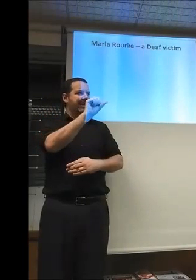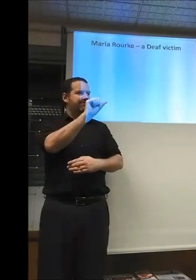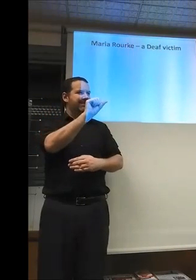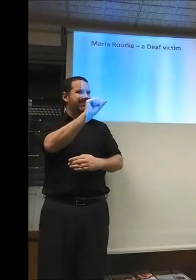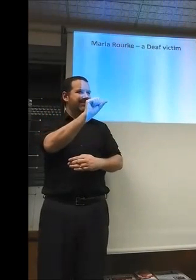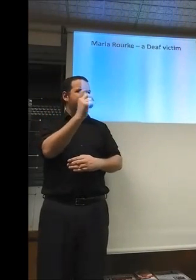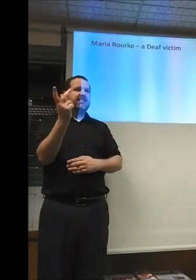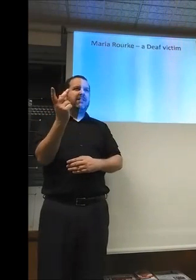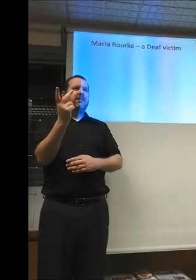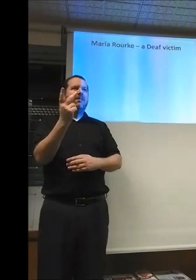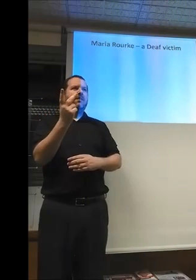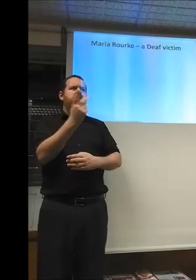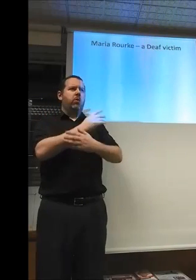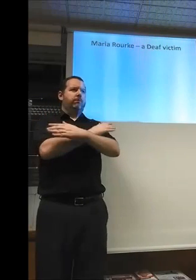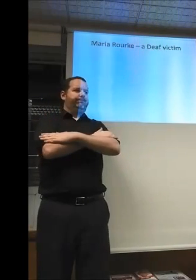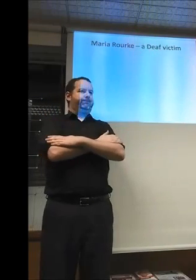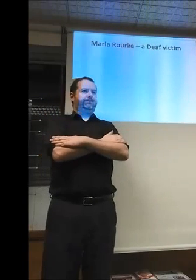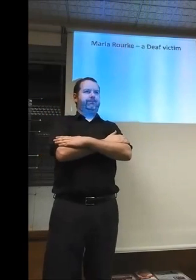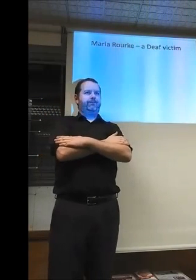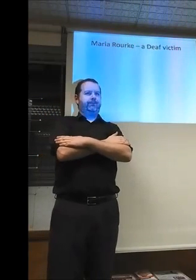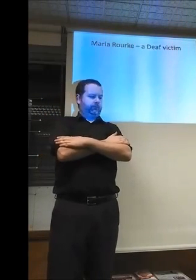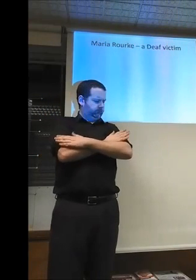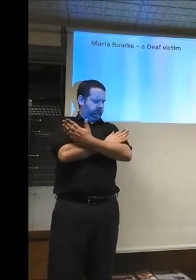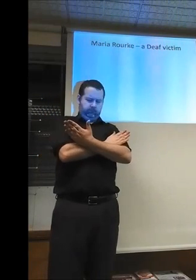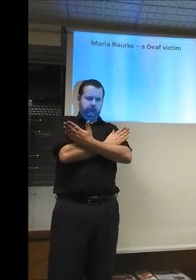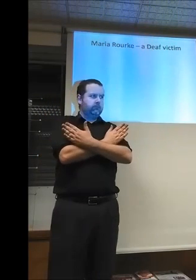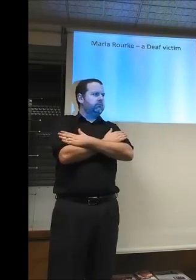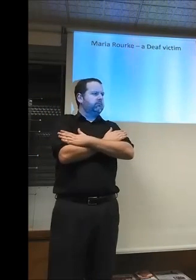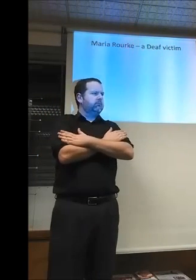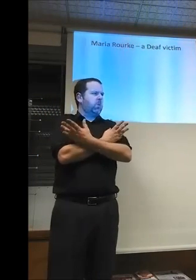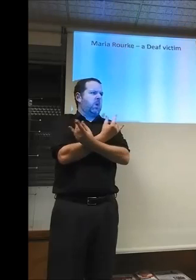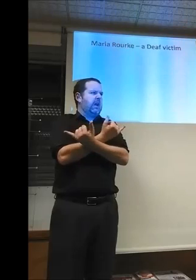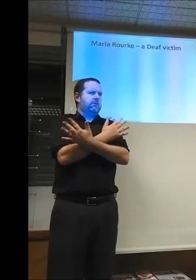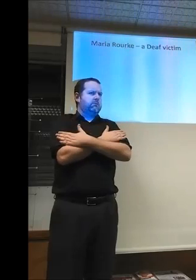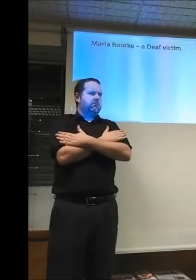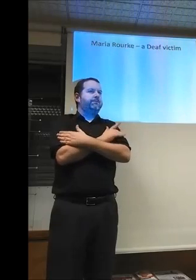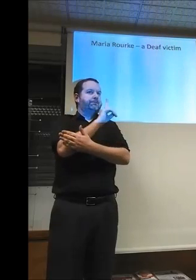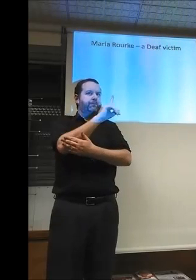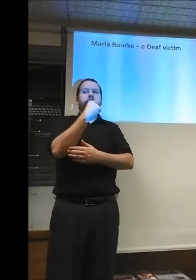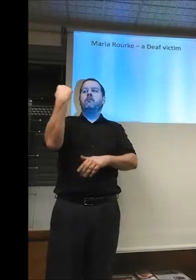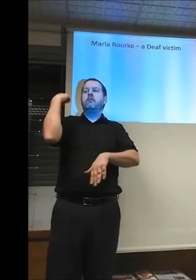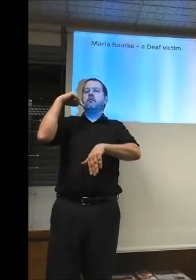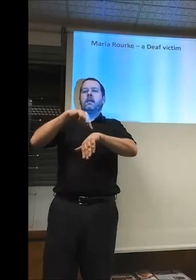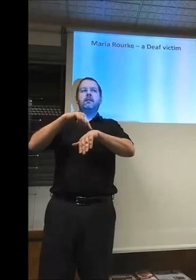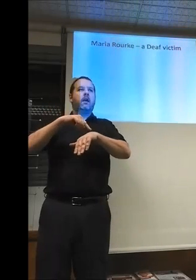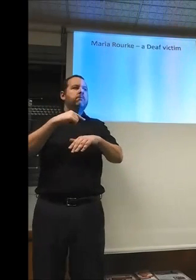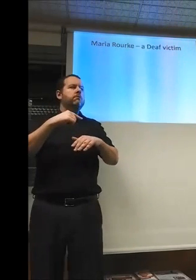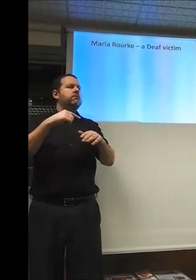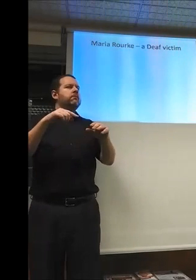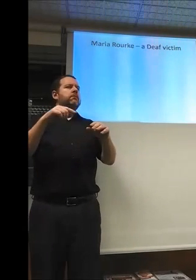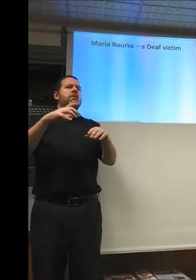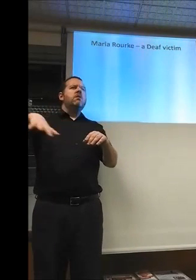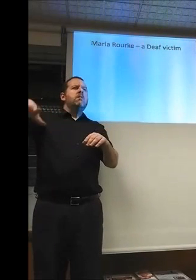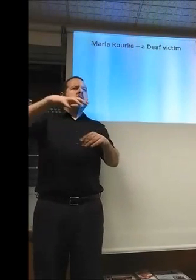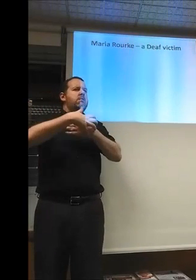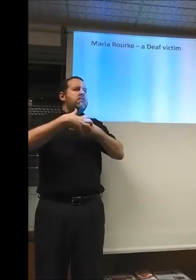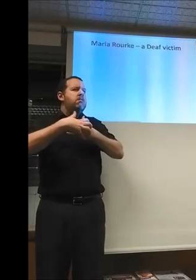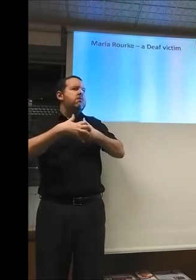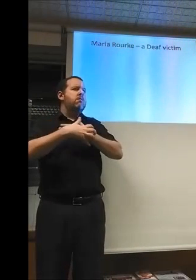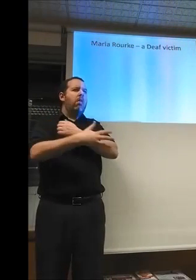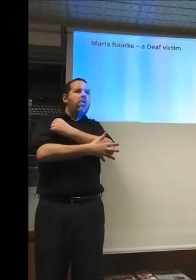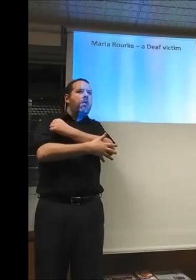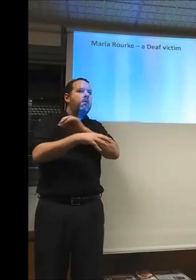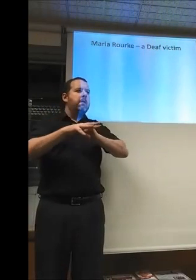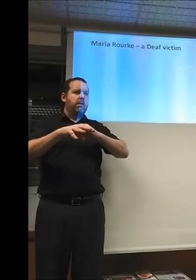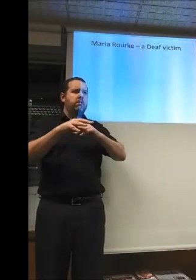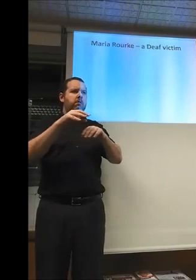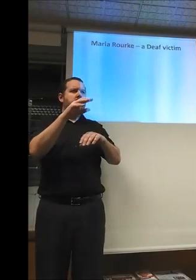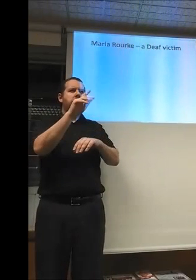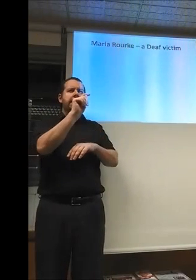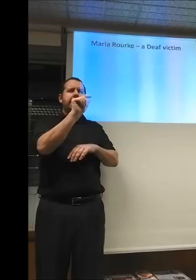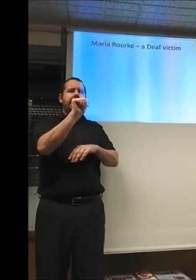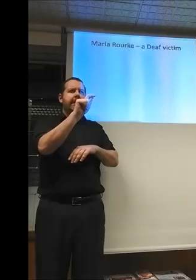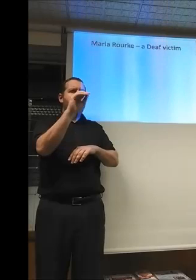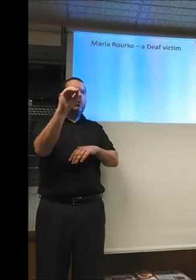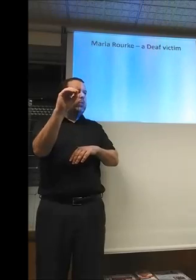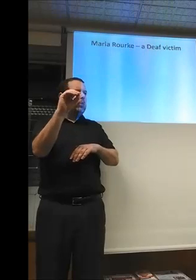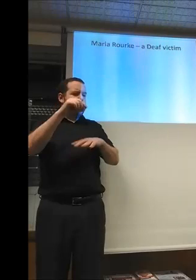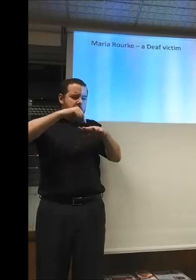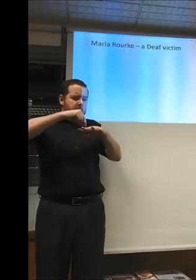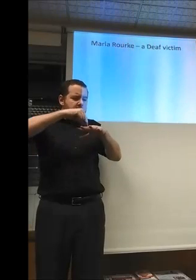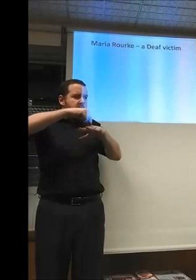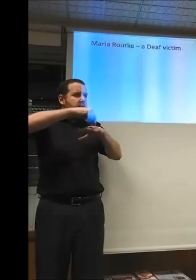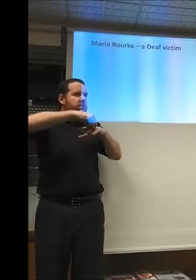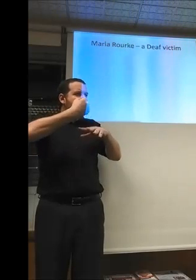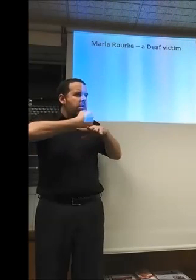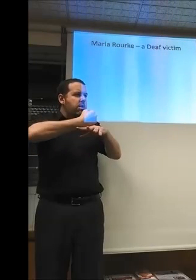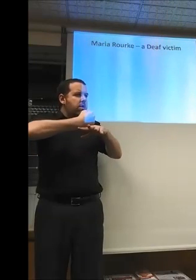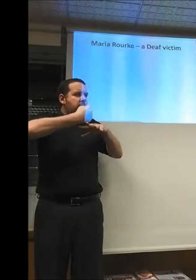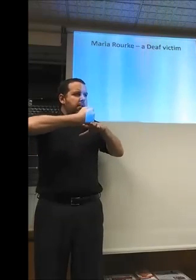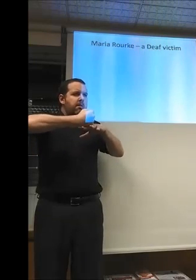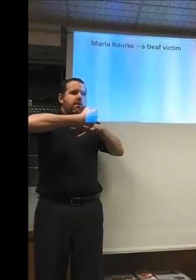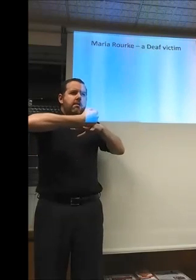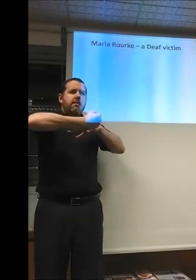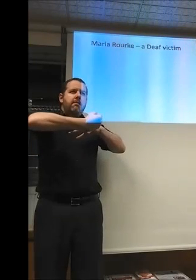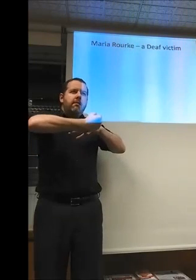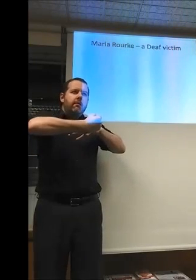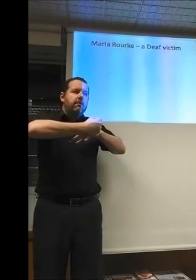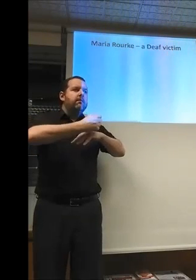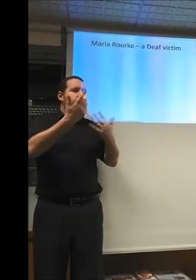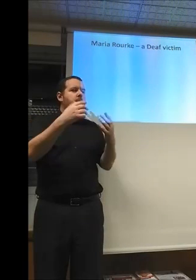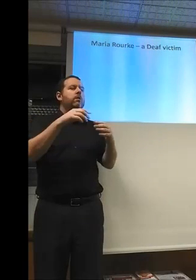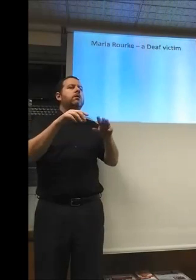And the newspaper actually gave quite a long description of Joseph Walsh’s life, they